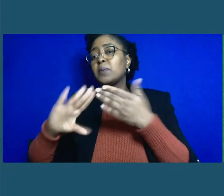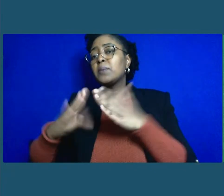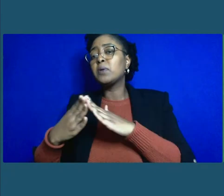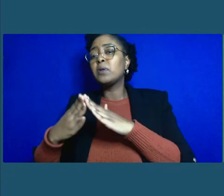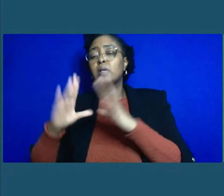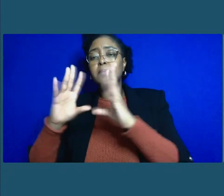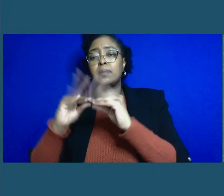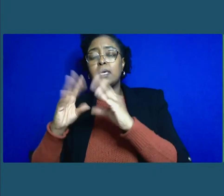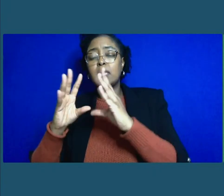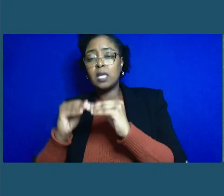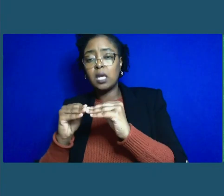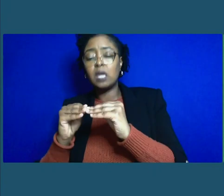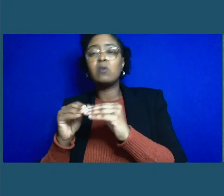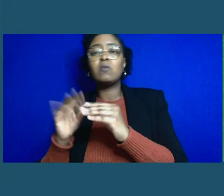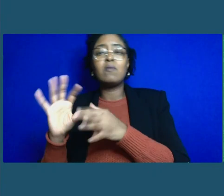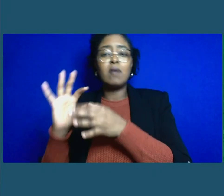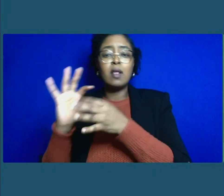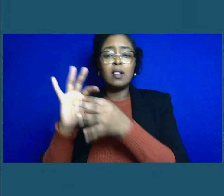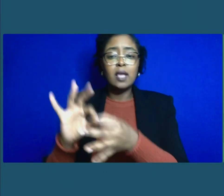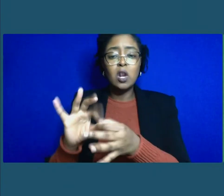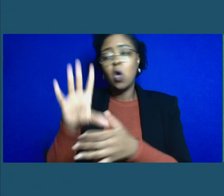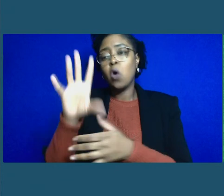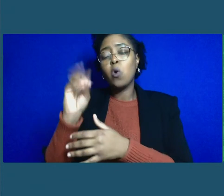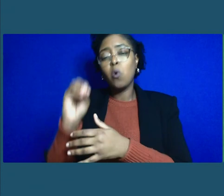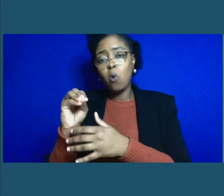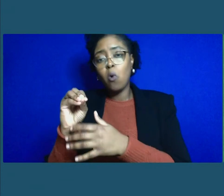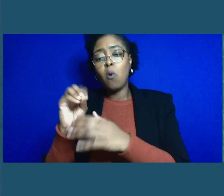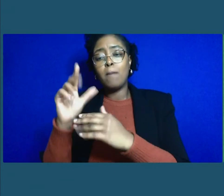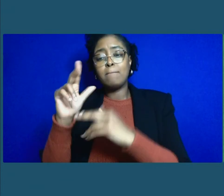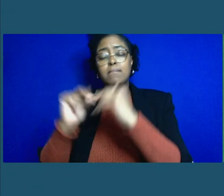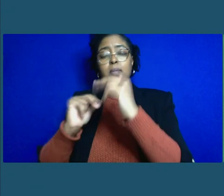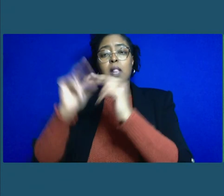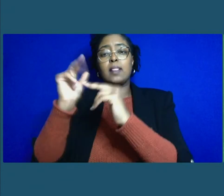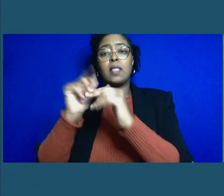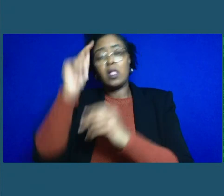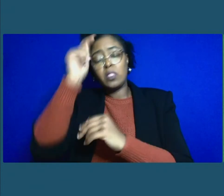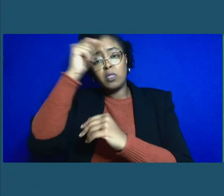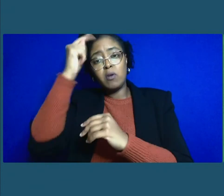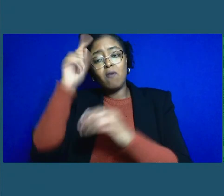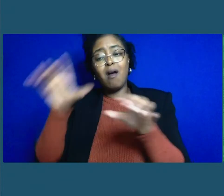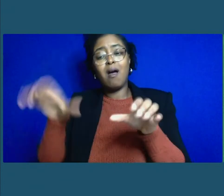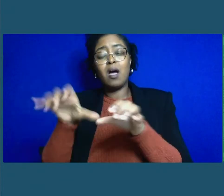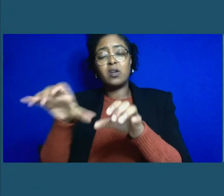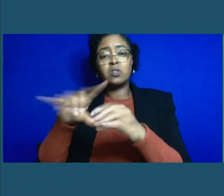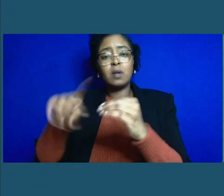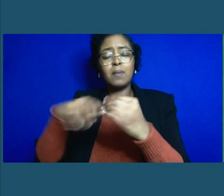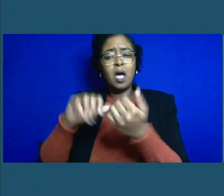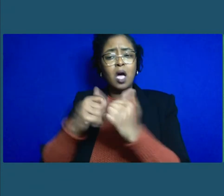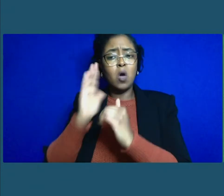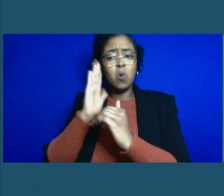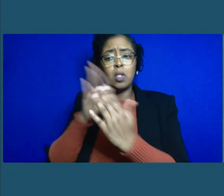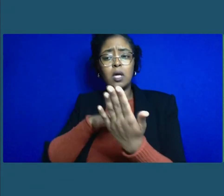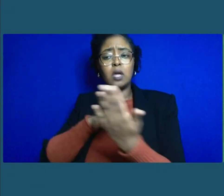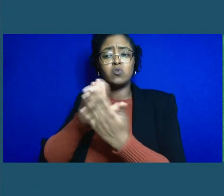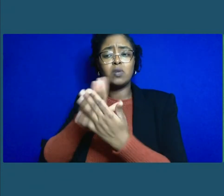the community through the 16 community conversations that we have engaged in around co